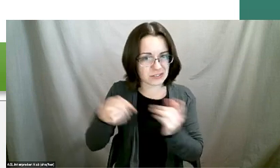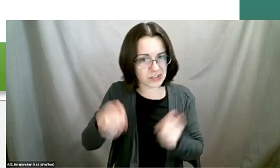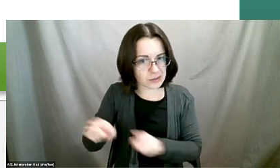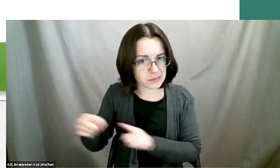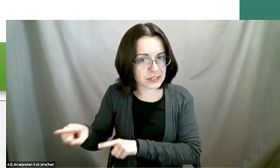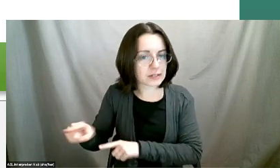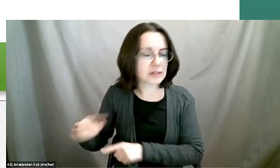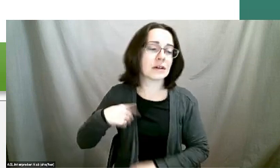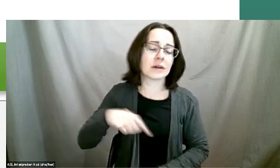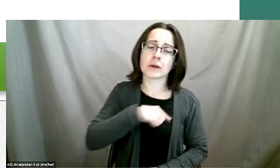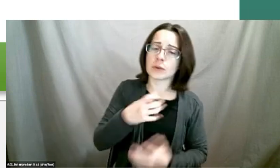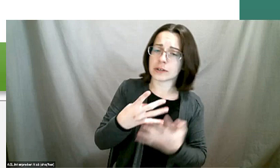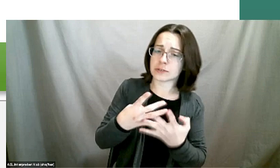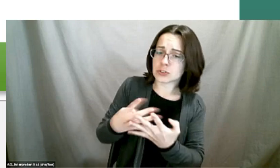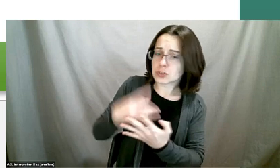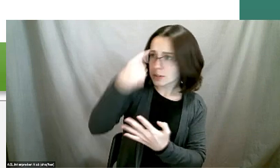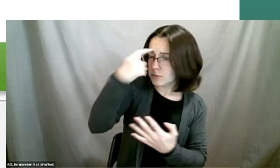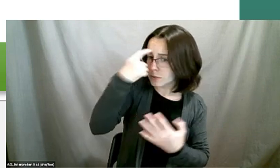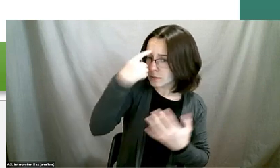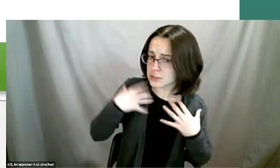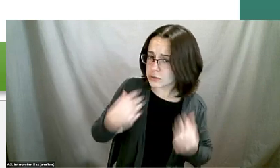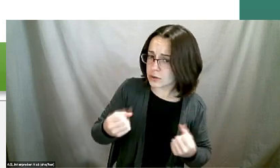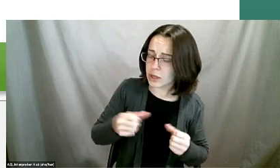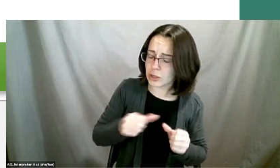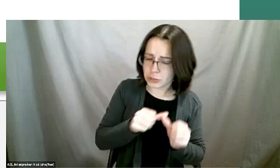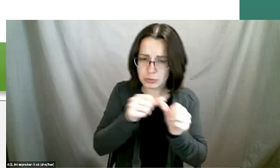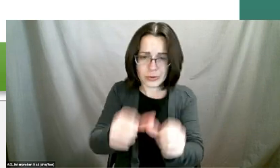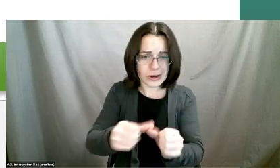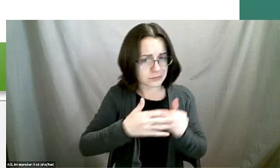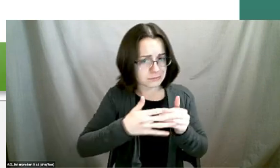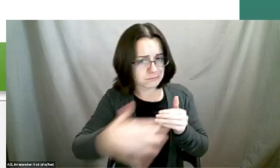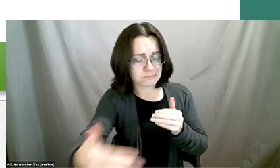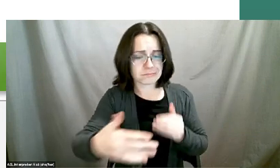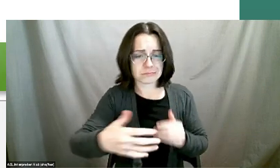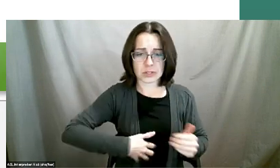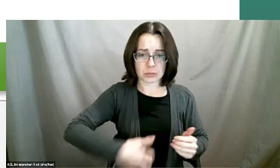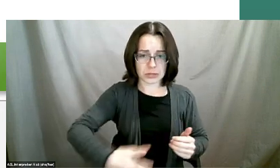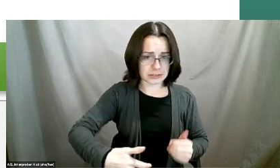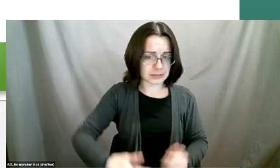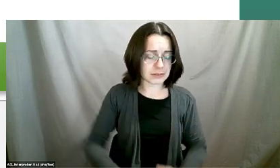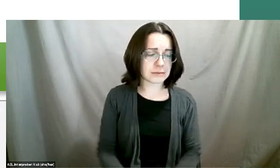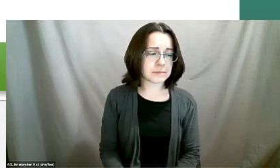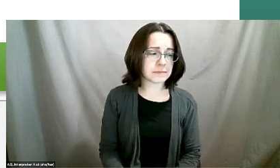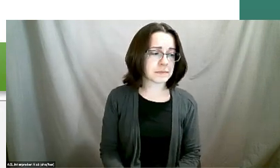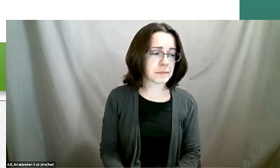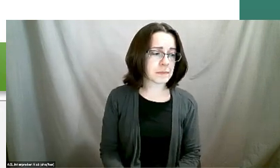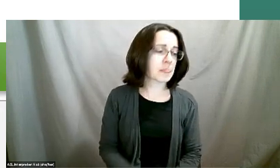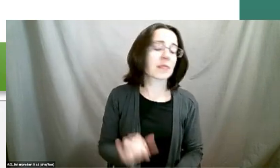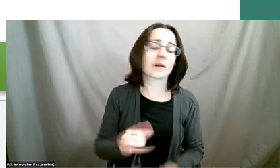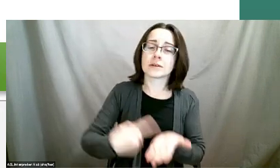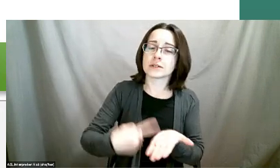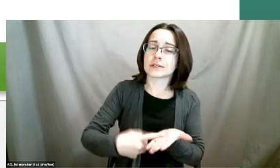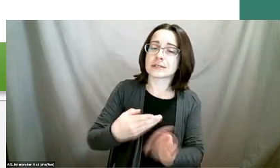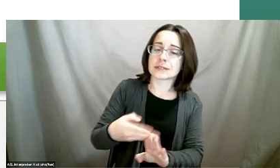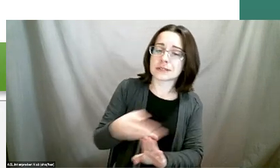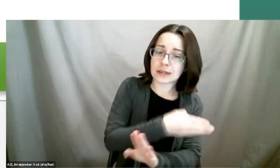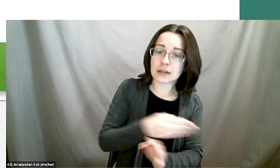mental health throughout the pregnancy and then discuss in advance required tests, things that are part of